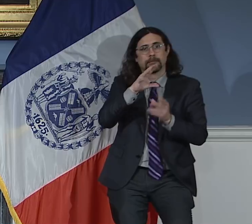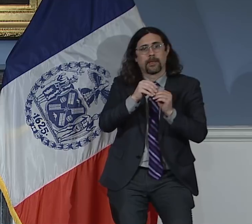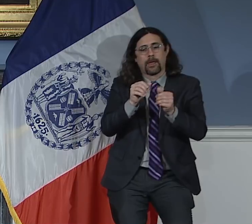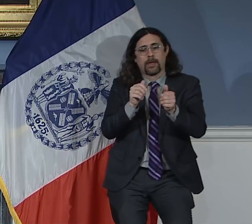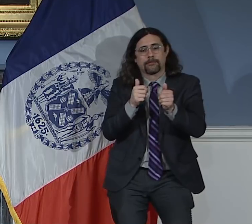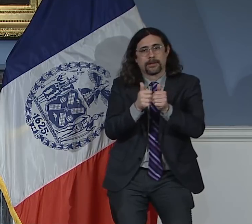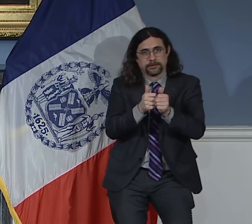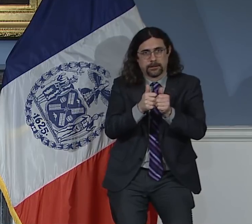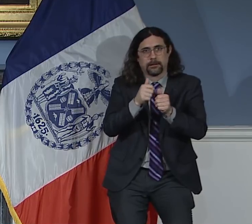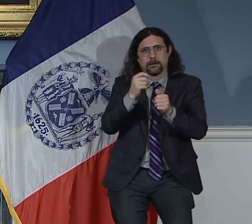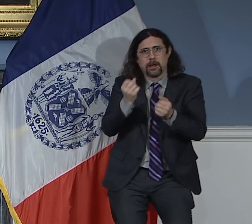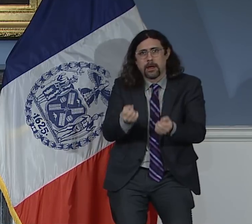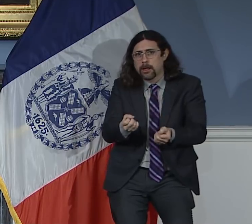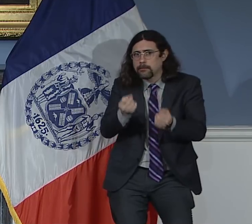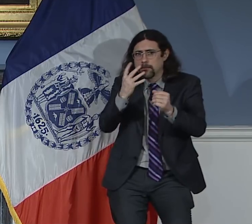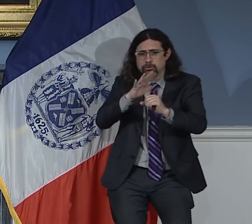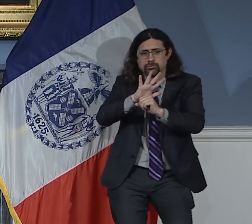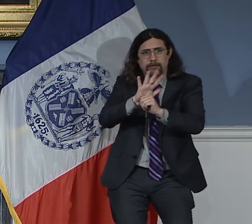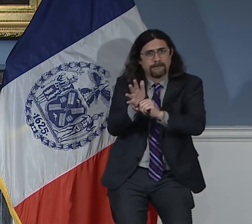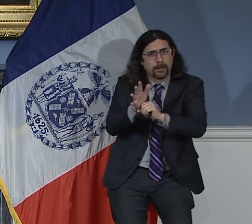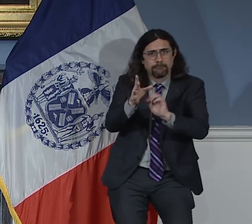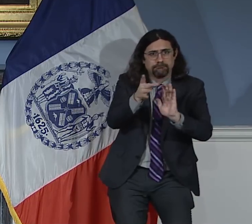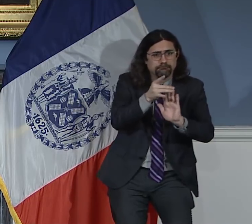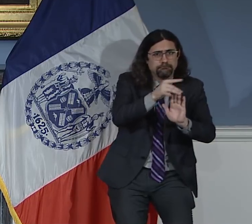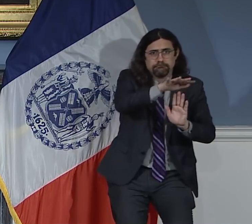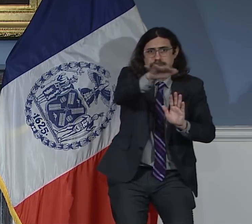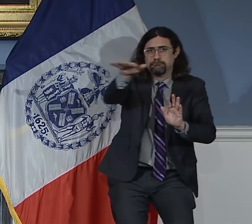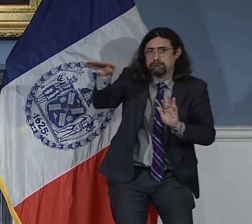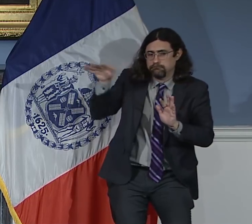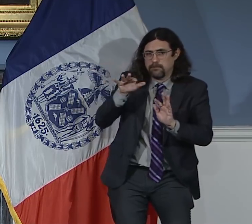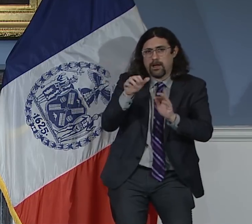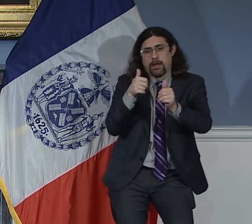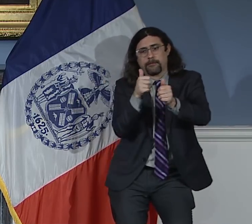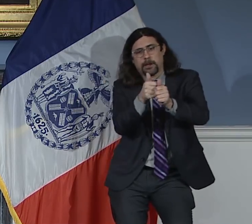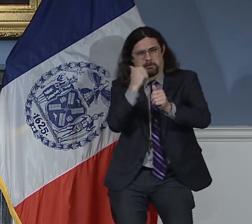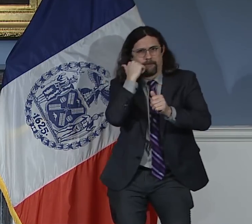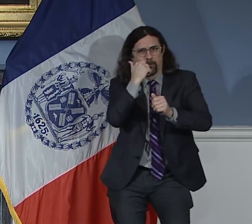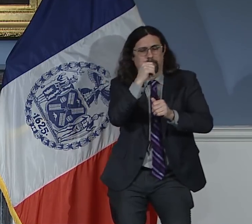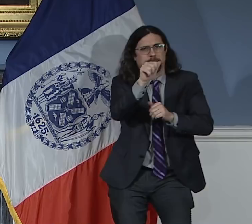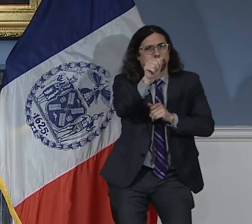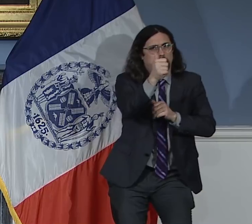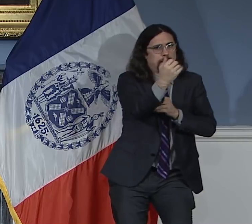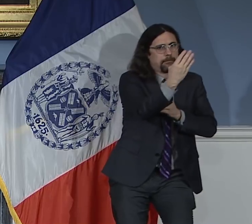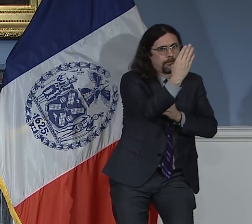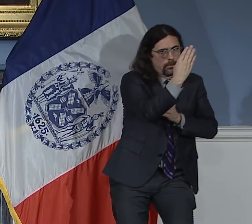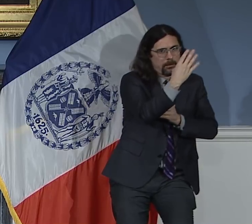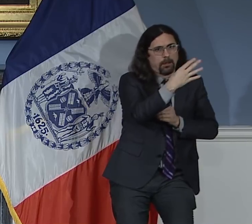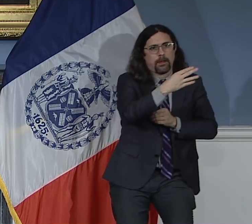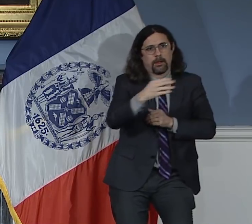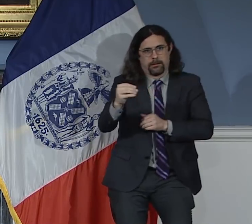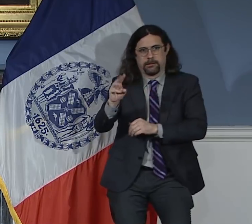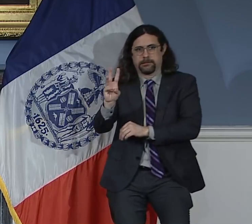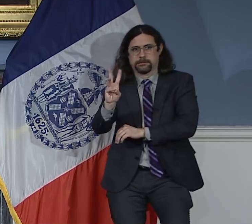NUMBERS AND PROVIDING UPDATES AS WE ARE READY ONCE THEY ARE CONFIRMED.